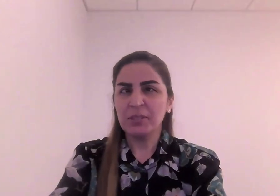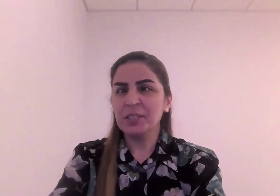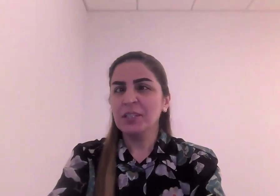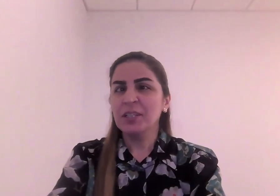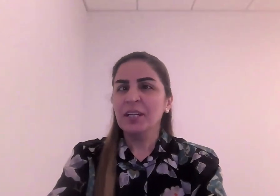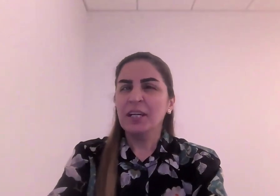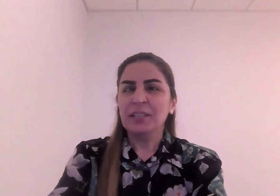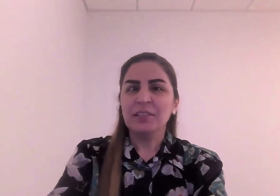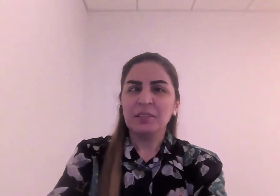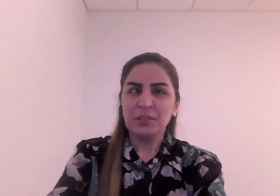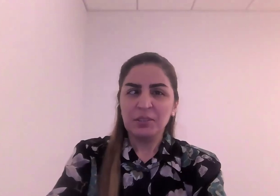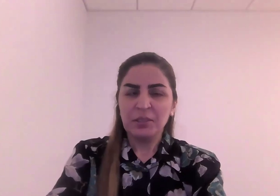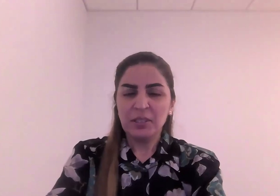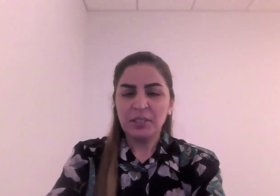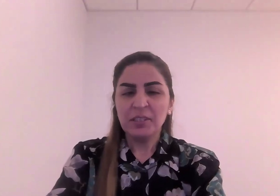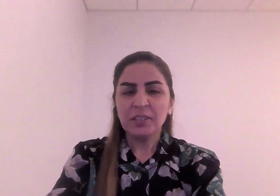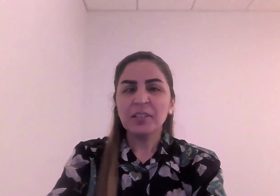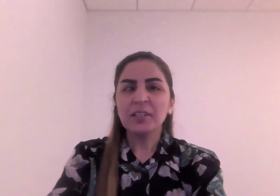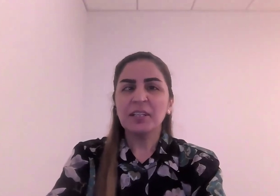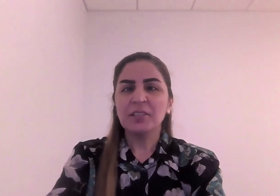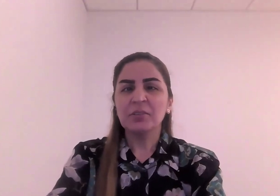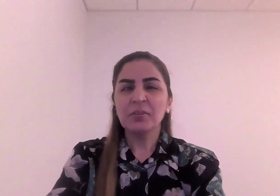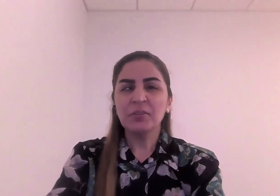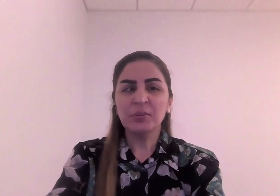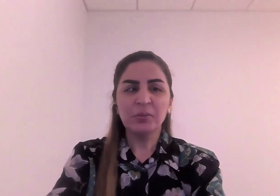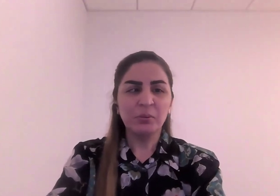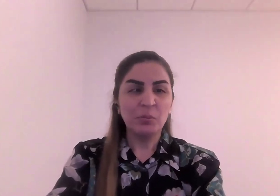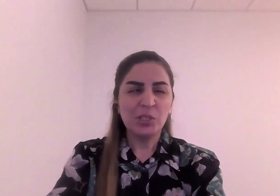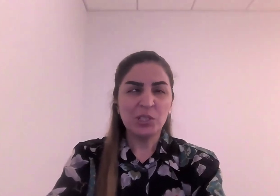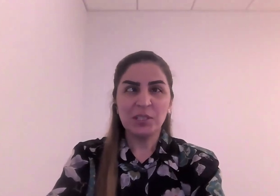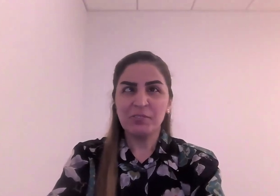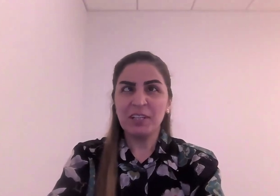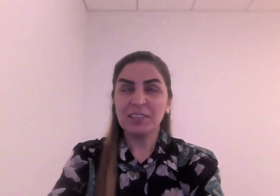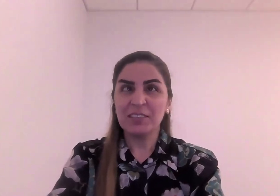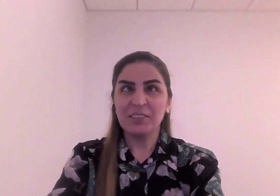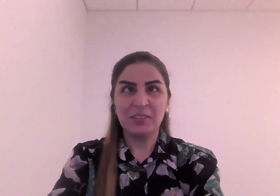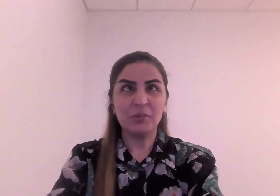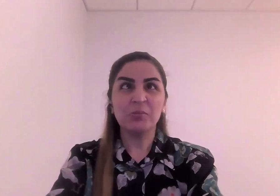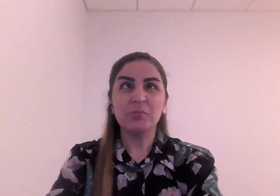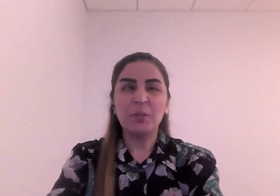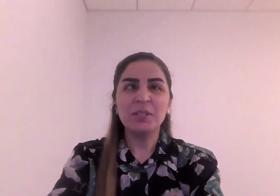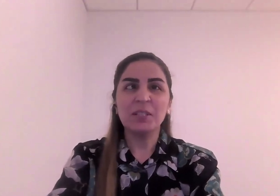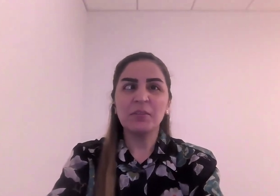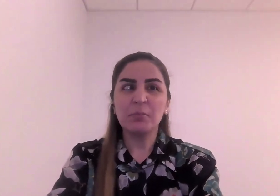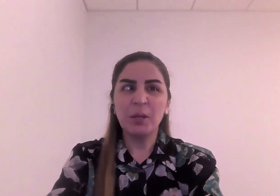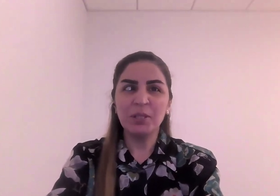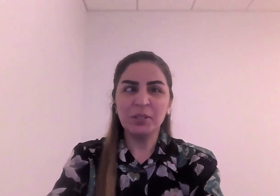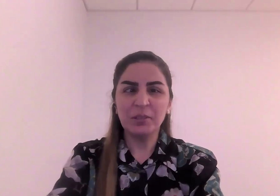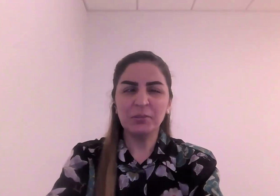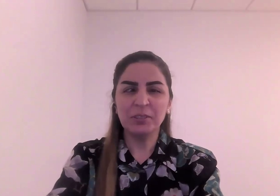And I hear that you also mentioning the fact that, you know, something that also Pamela concluded her presentation with,